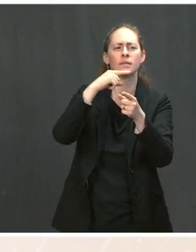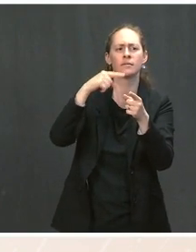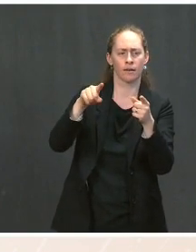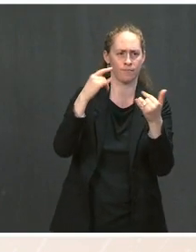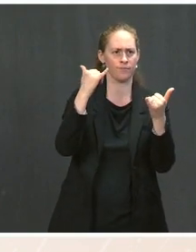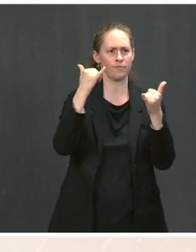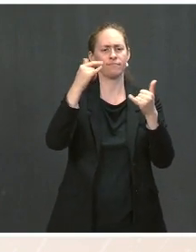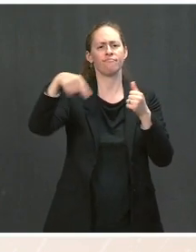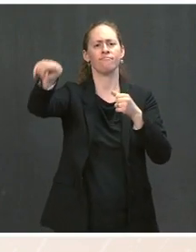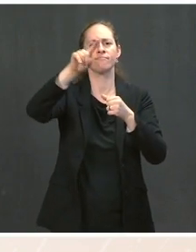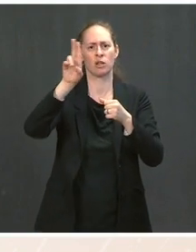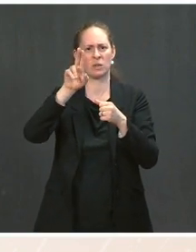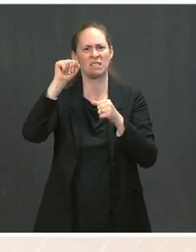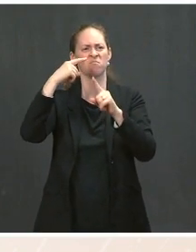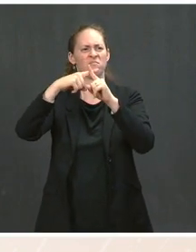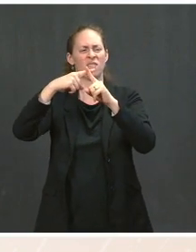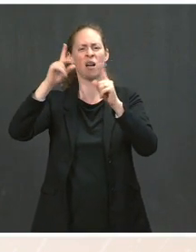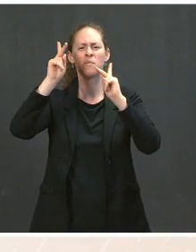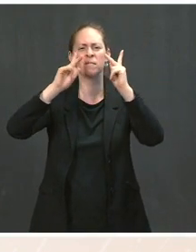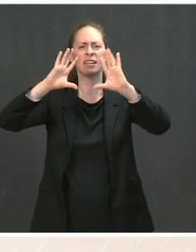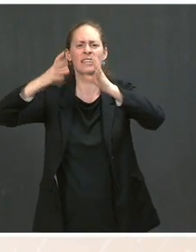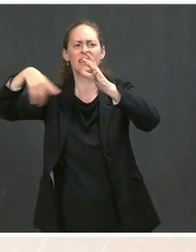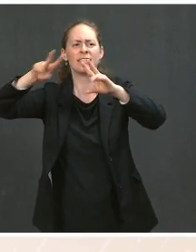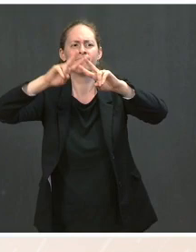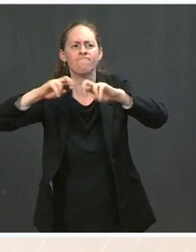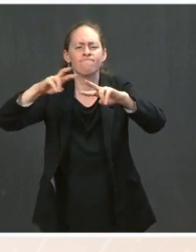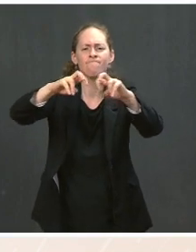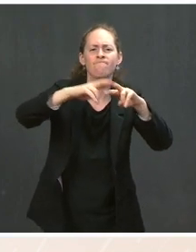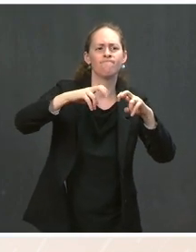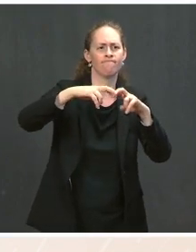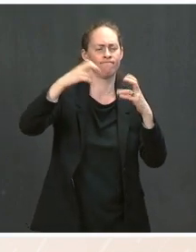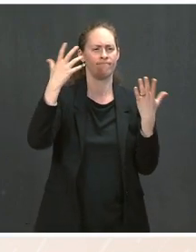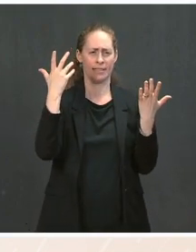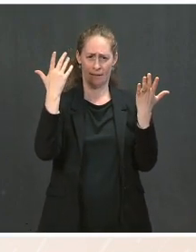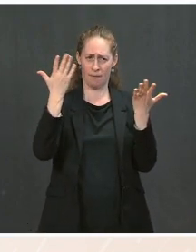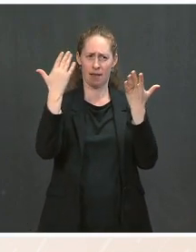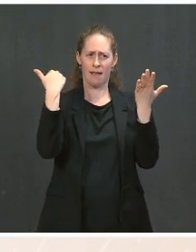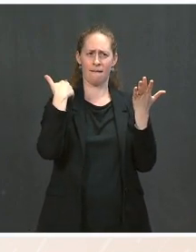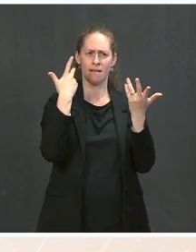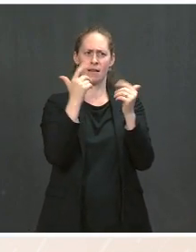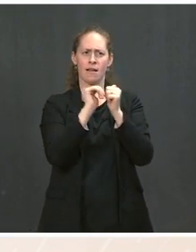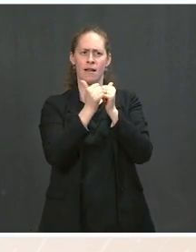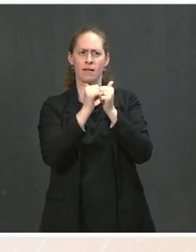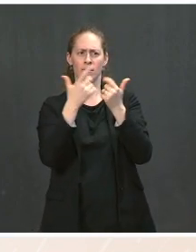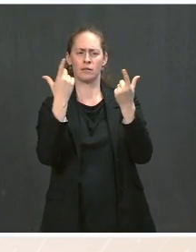have a better sense now of what the impact of the SolarWinds attack was on the U.S. government?